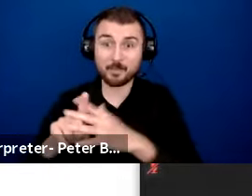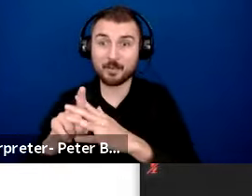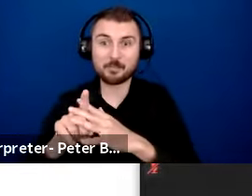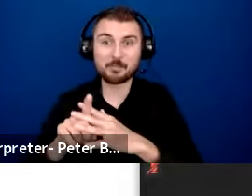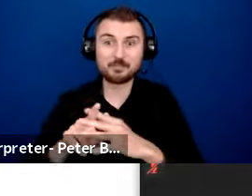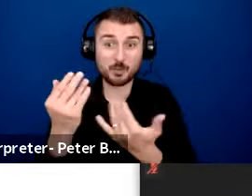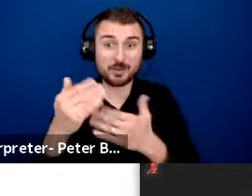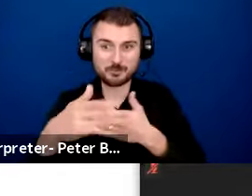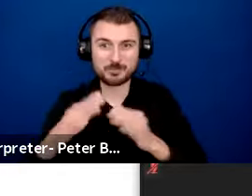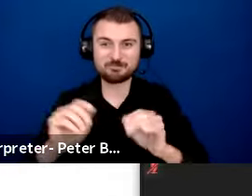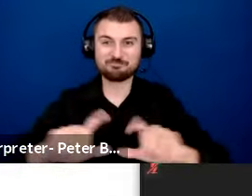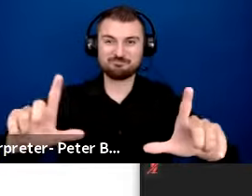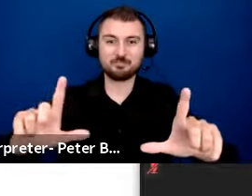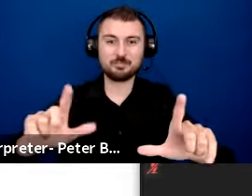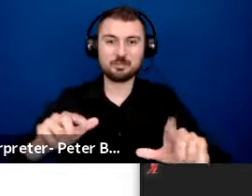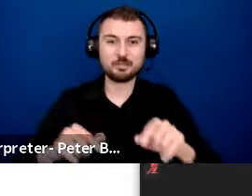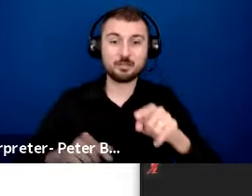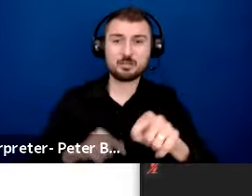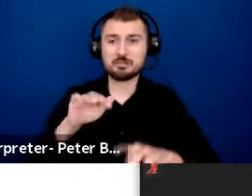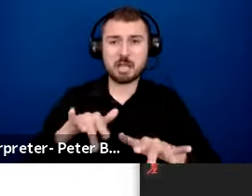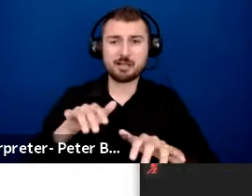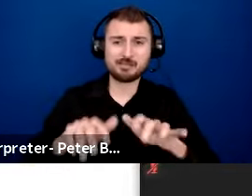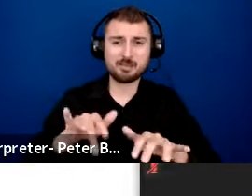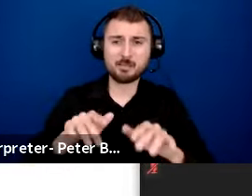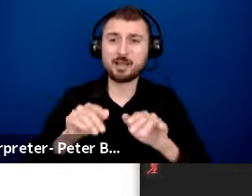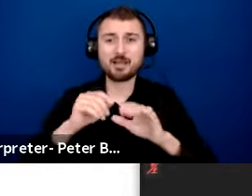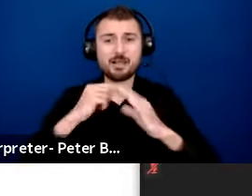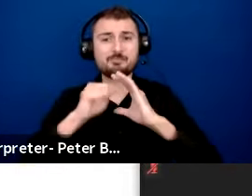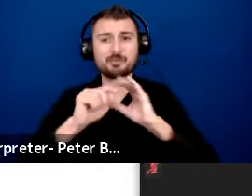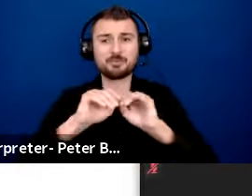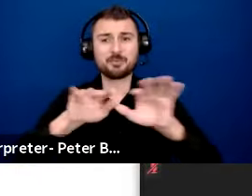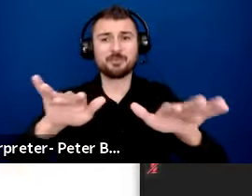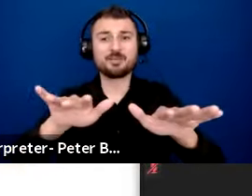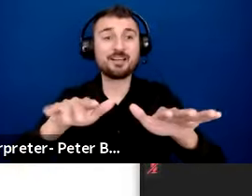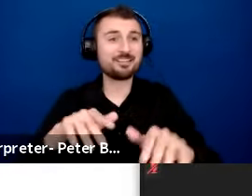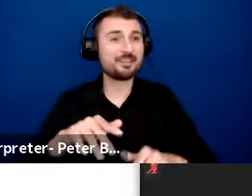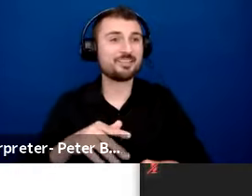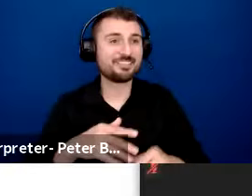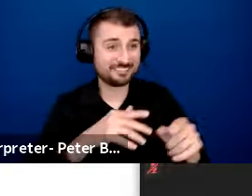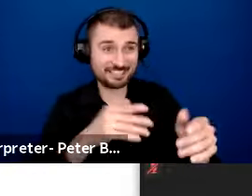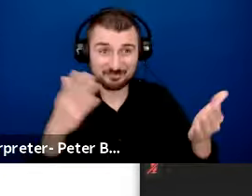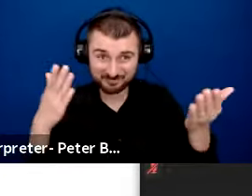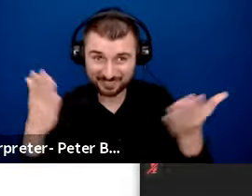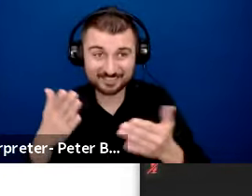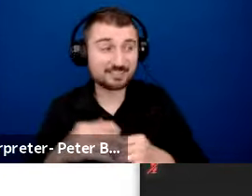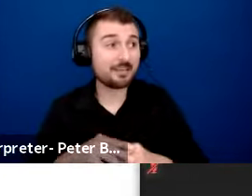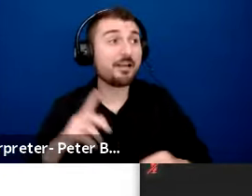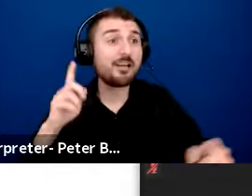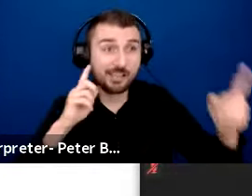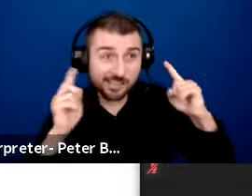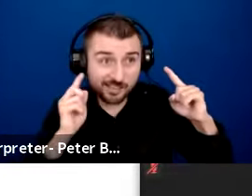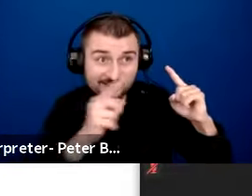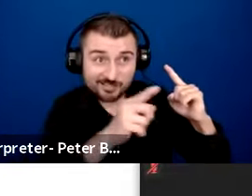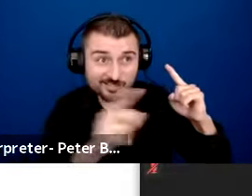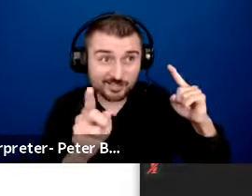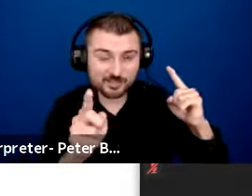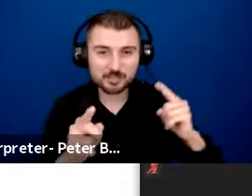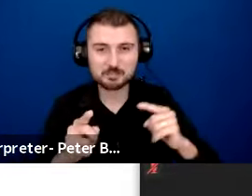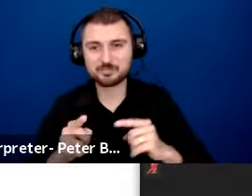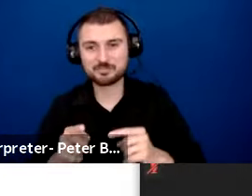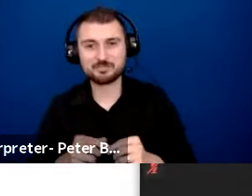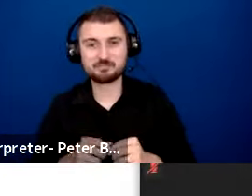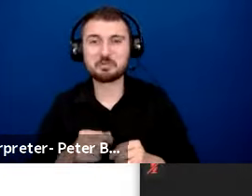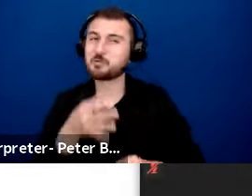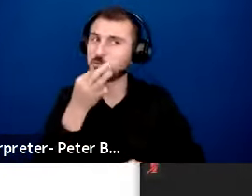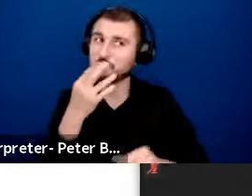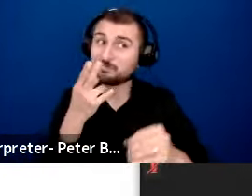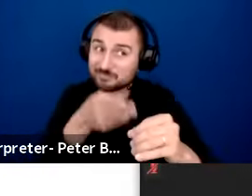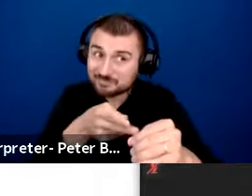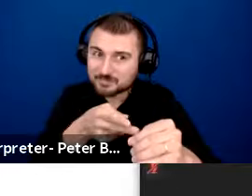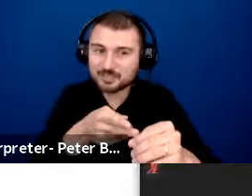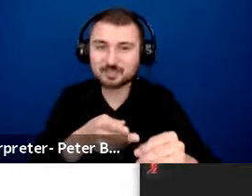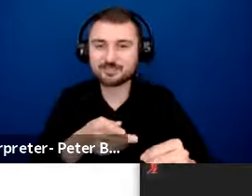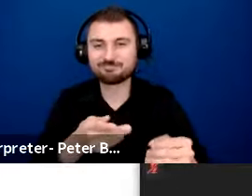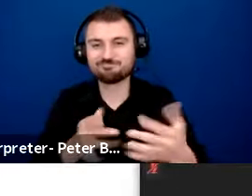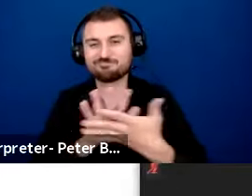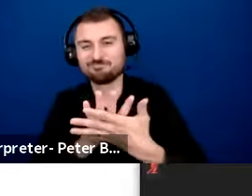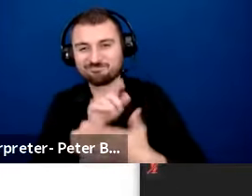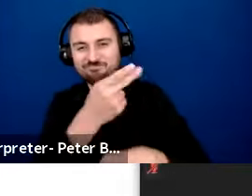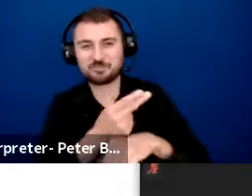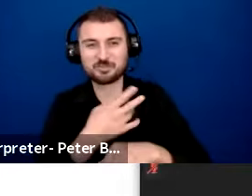One of your colleagues gave me a good pointer when your hanging out in office hour and you don't want people to be staring at you if they pop in